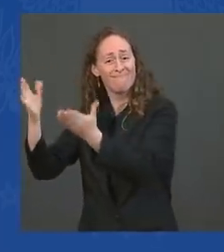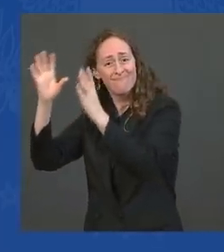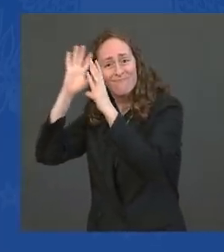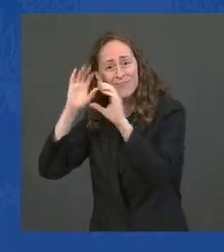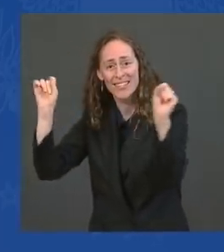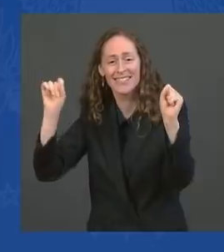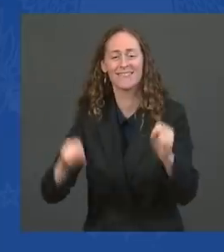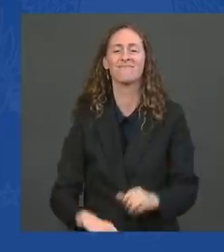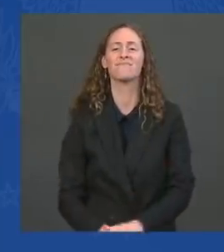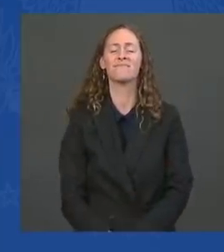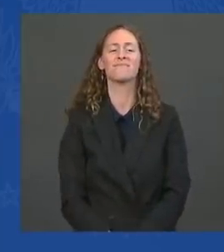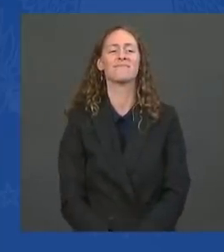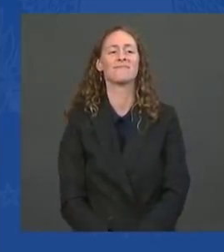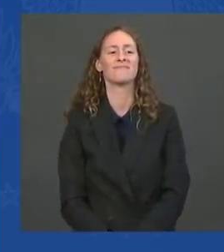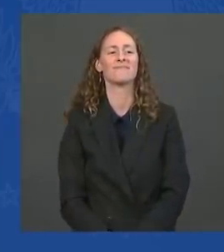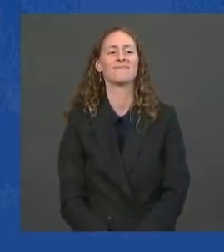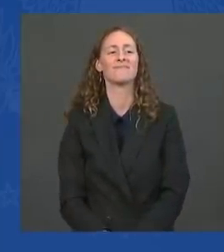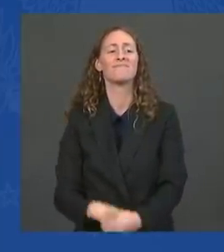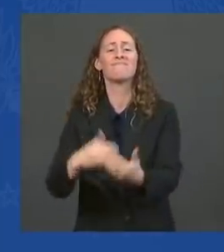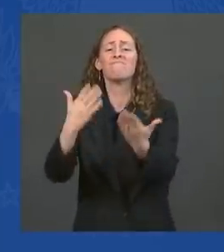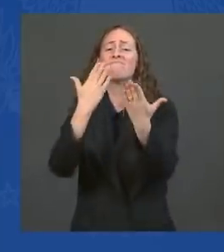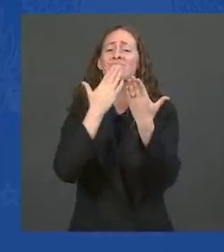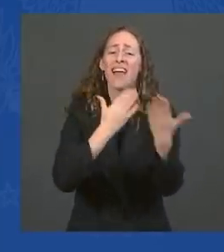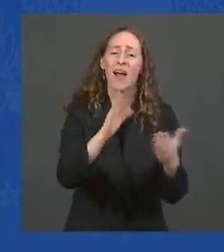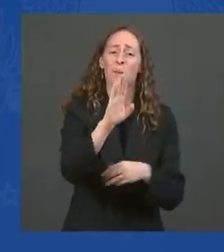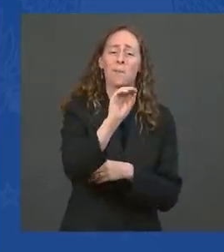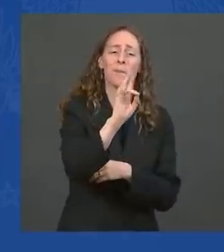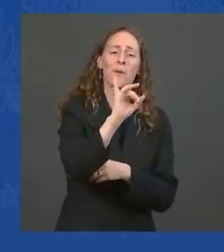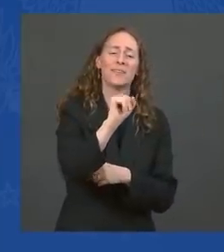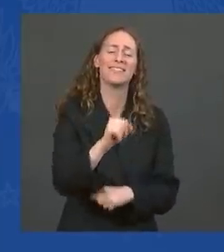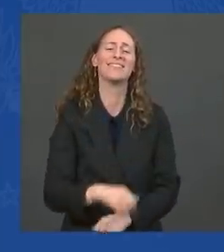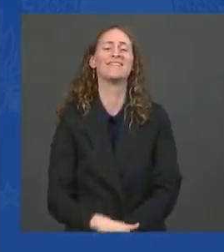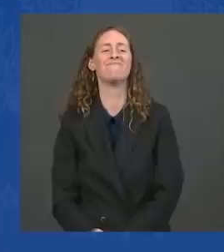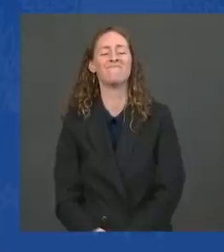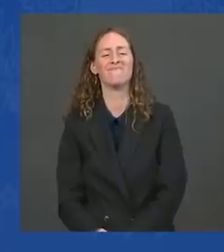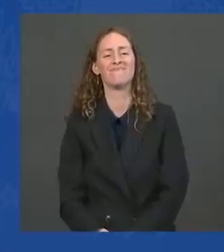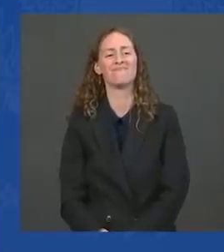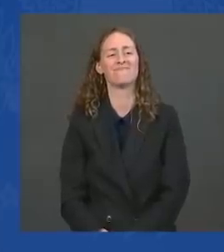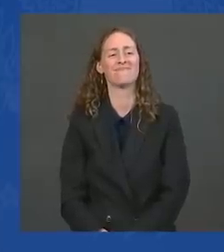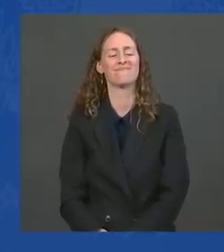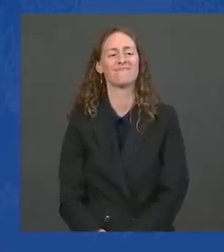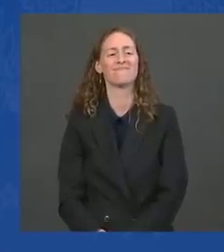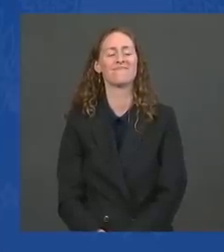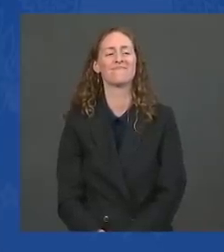President Biden: Thank you, Boris. And I want to thank that fellow down under.